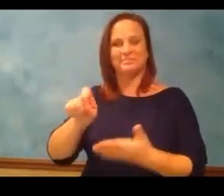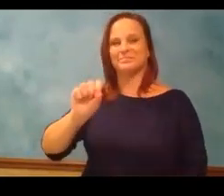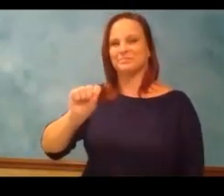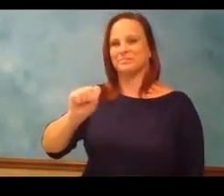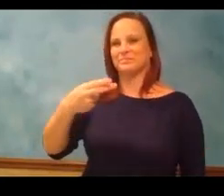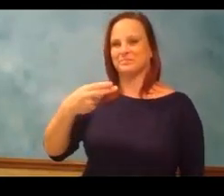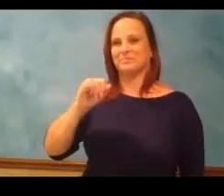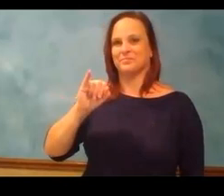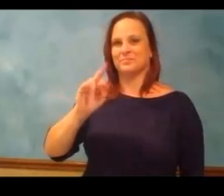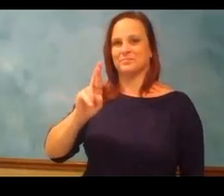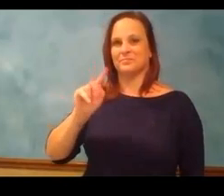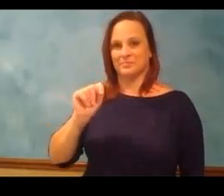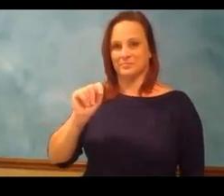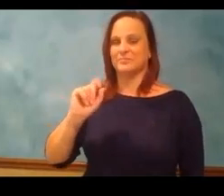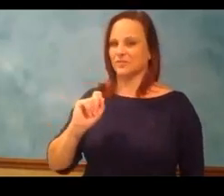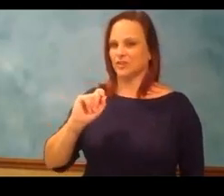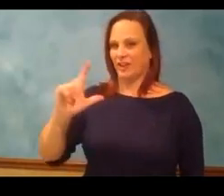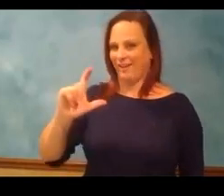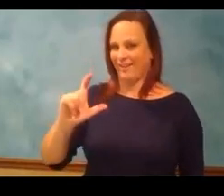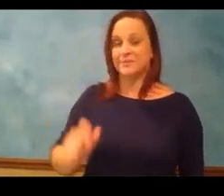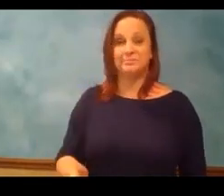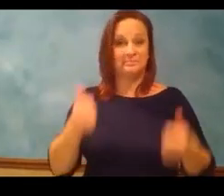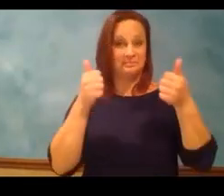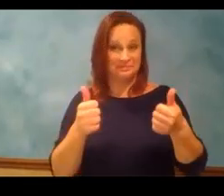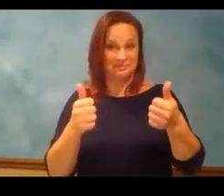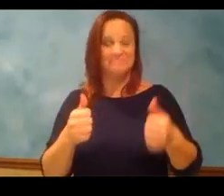you would write SHIRT in all caps.